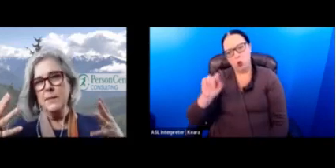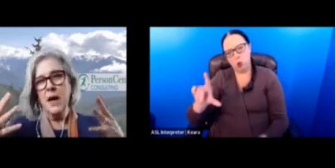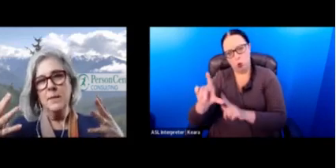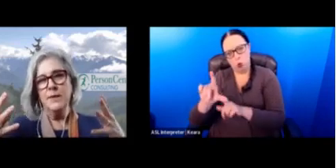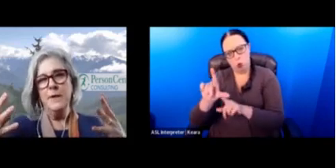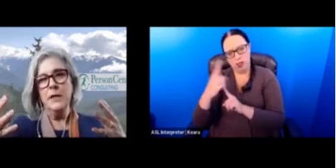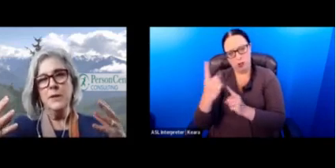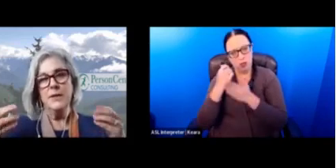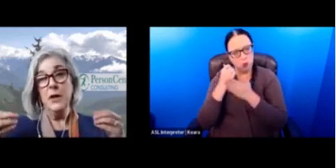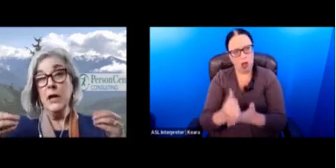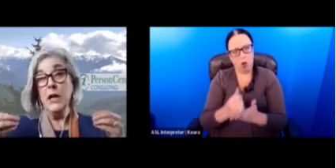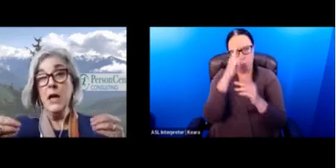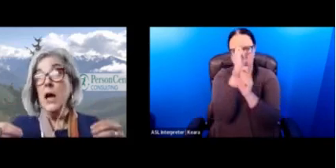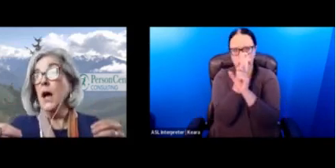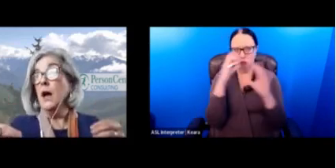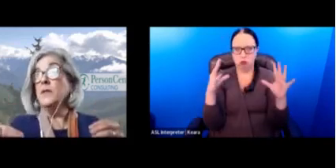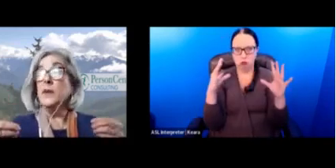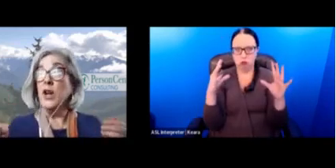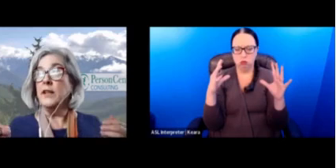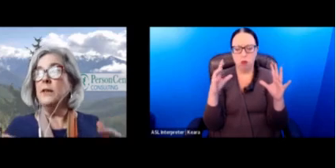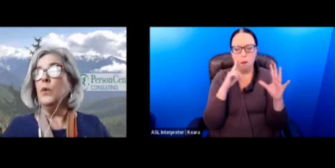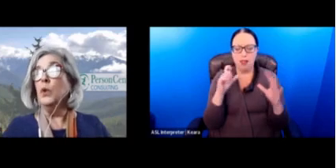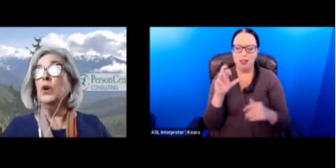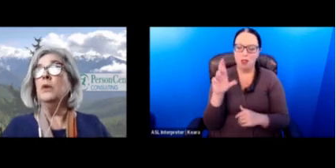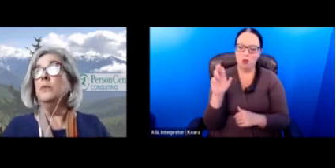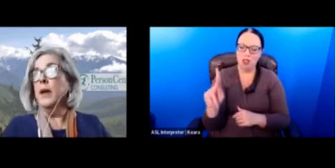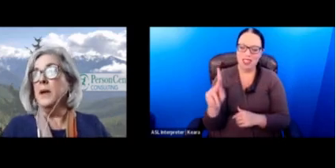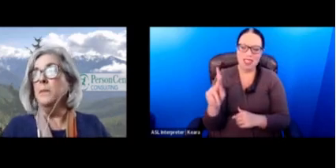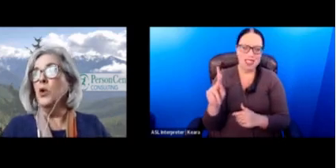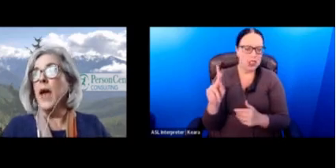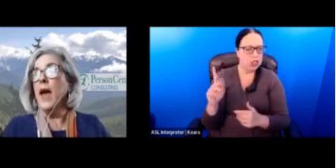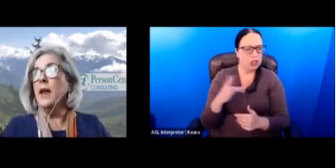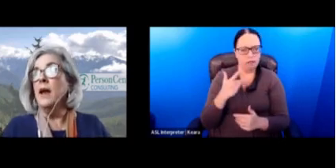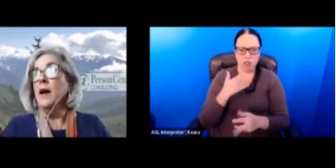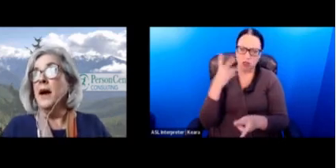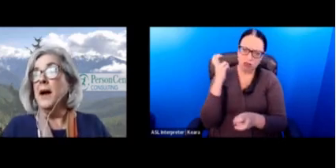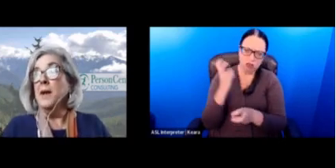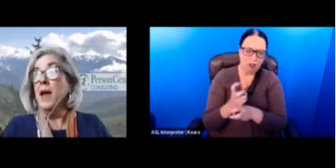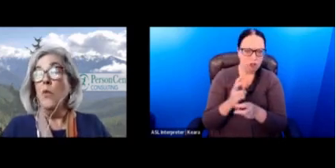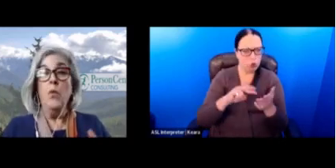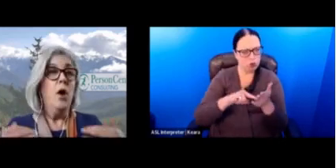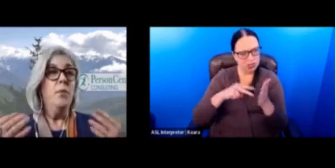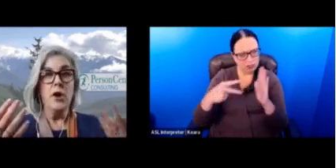sometimes feels very subjective or that people can, we all bring